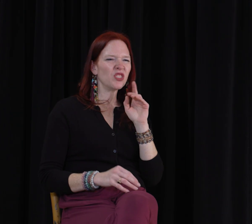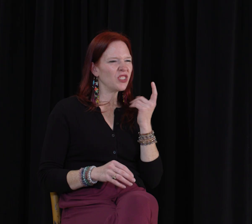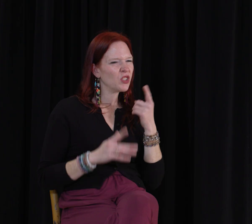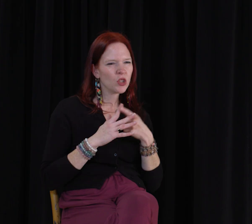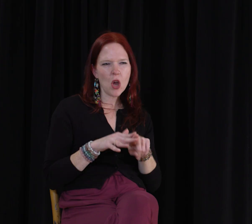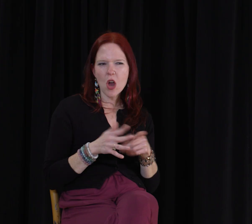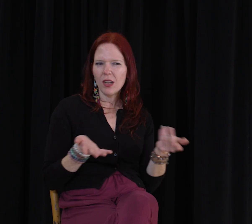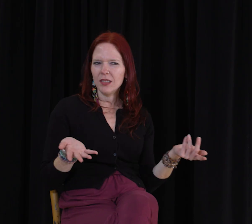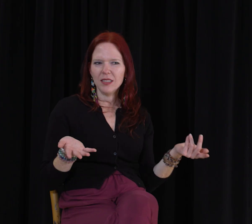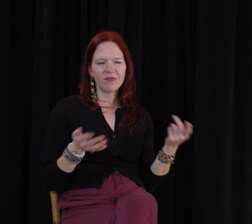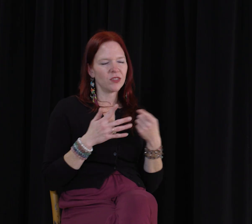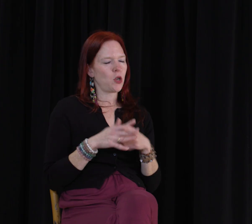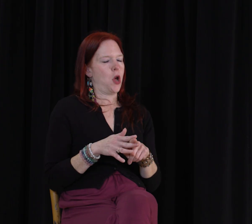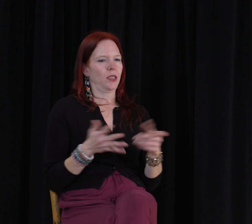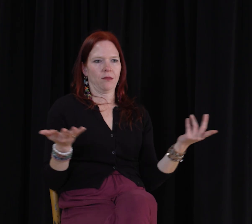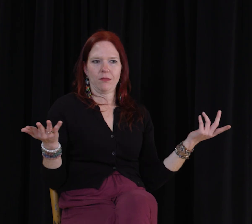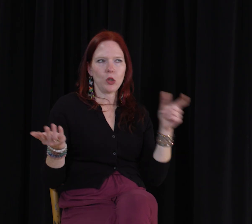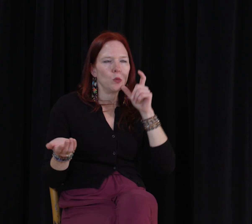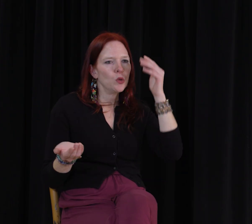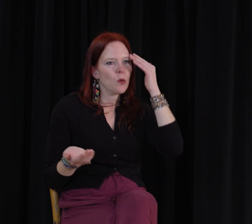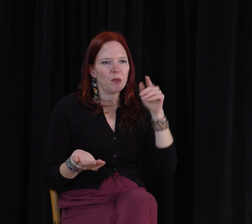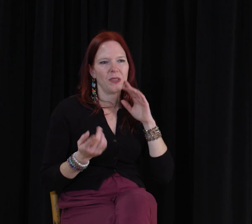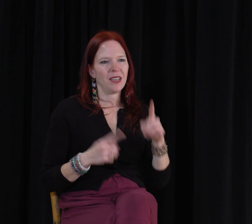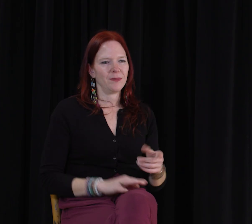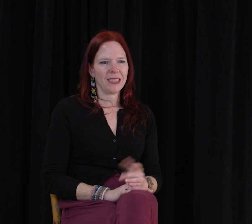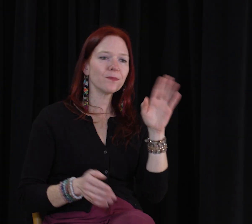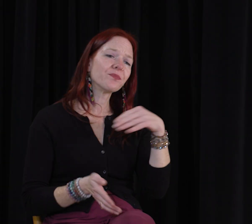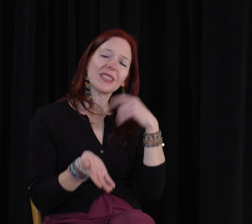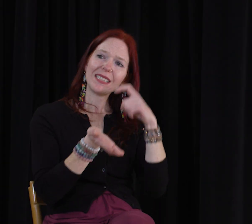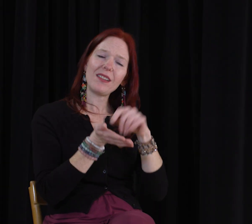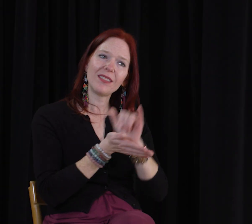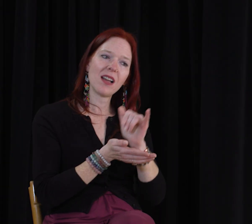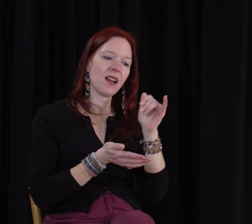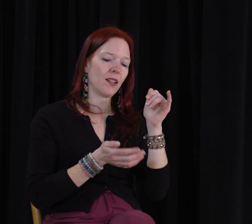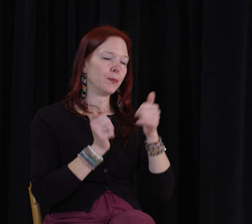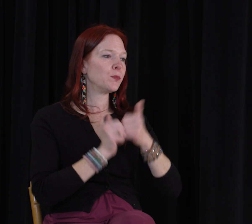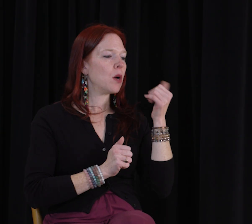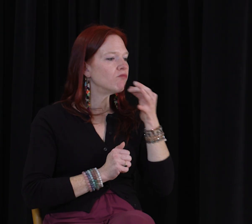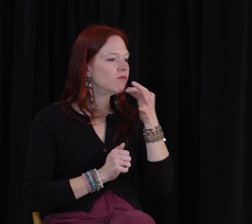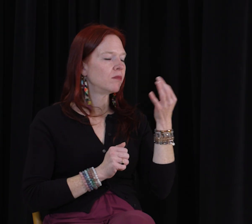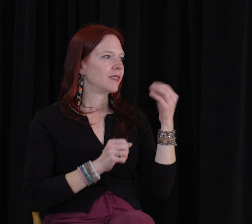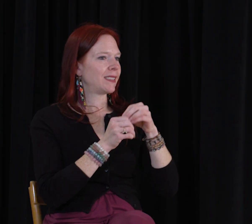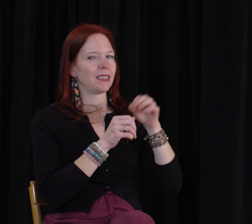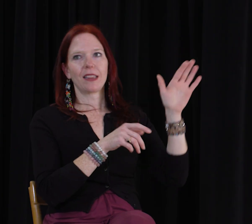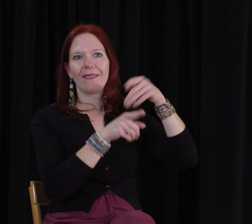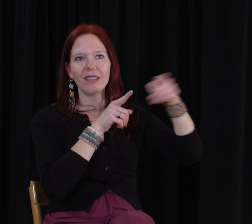So just start. Start. Who knows what will happen? It’s important to recognize that the best players in